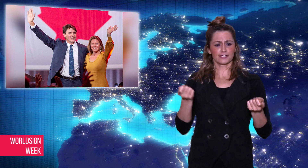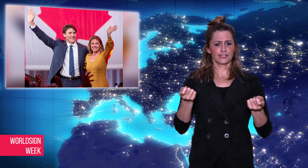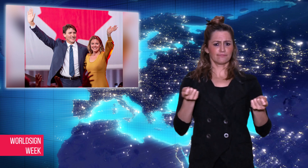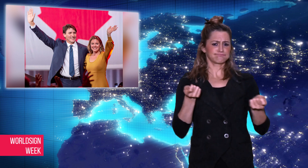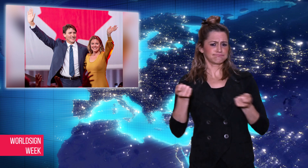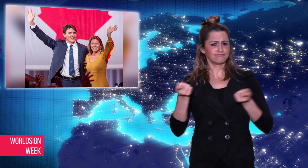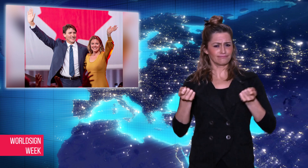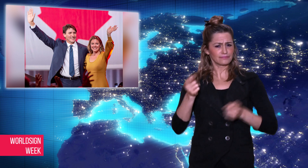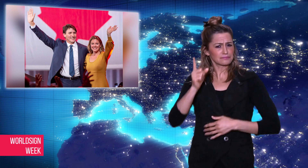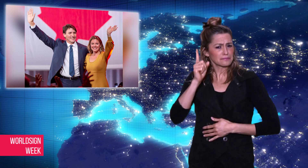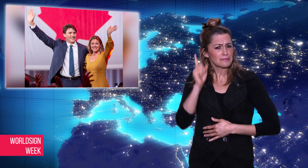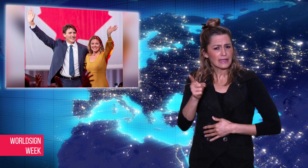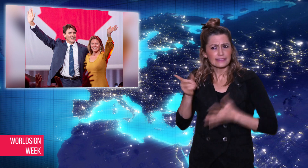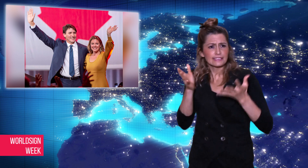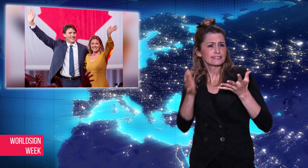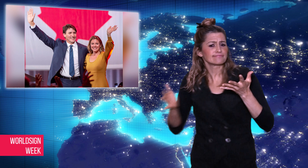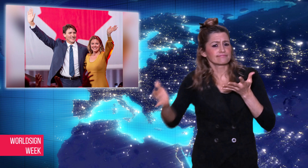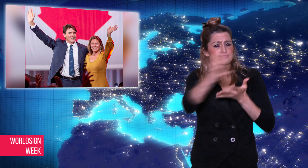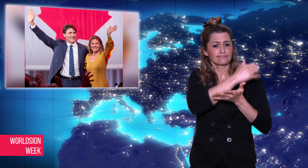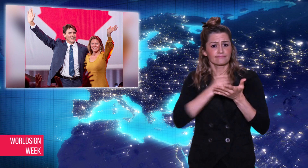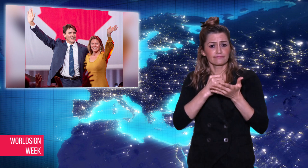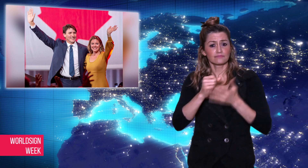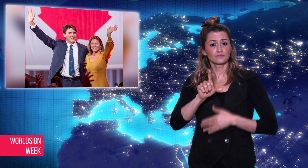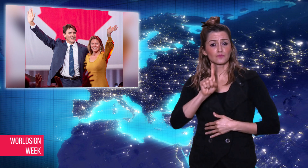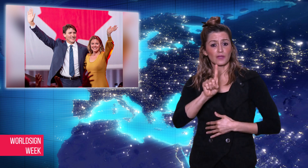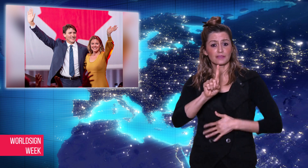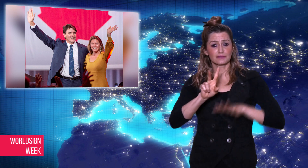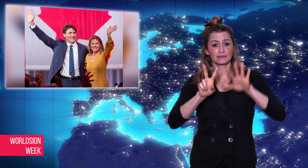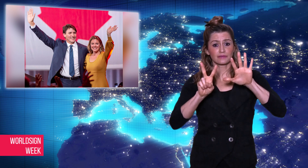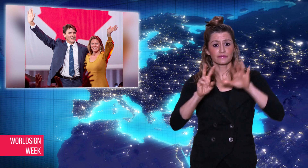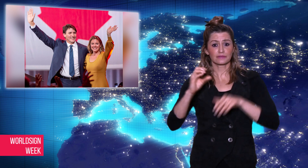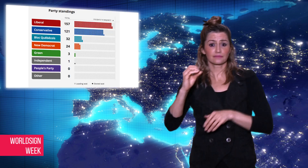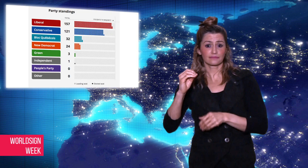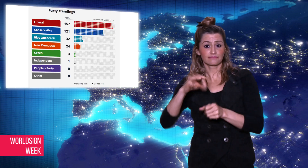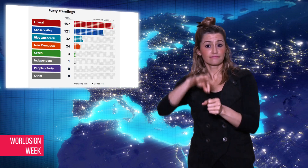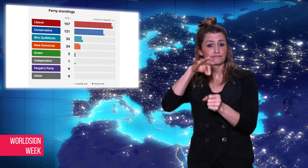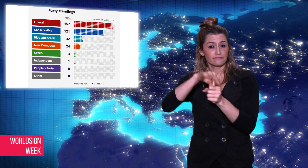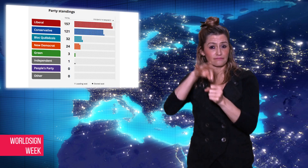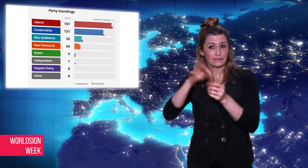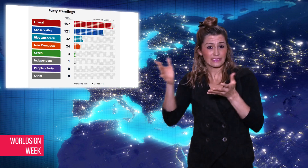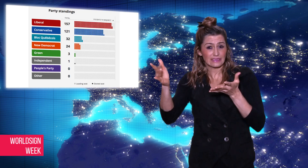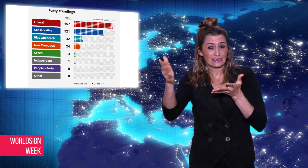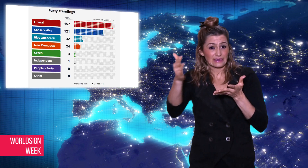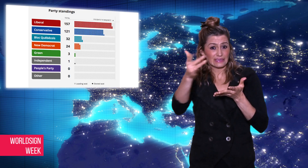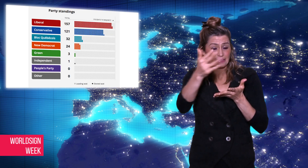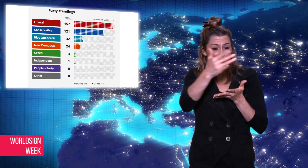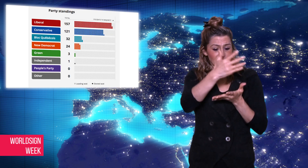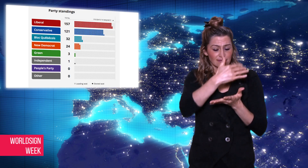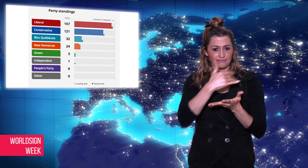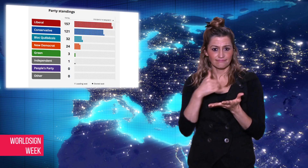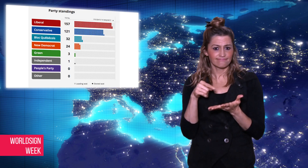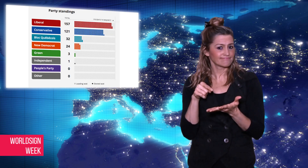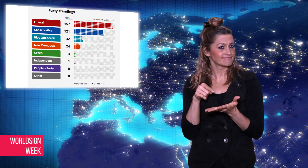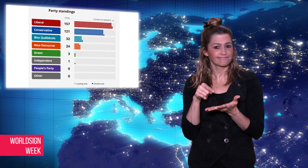seats needed for a majority government.